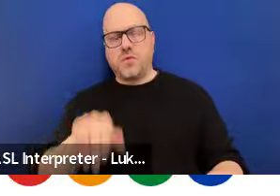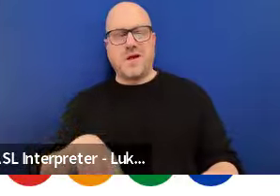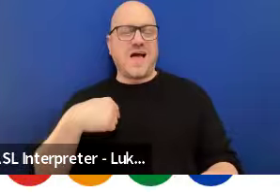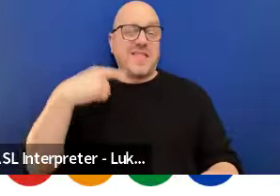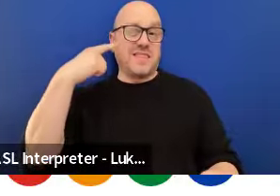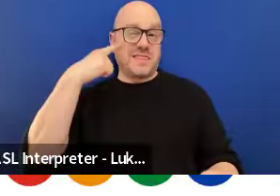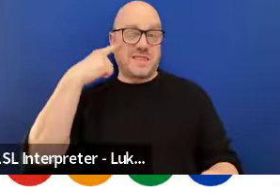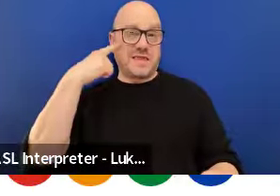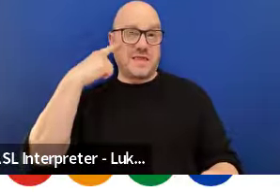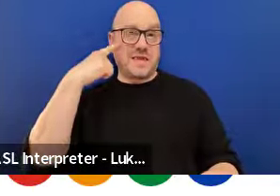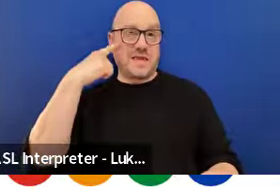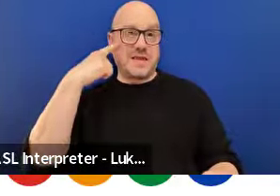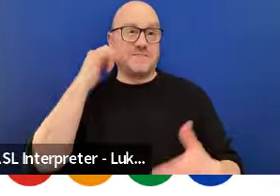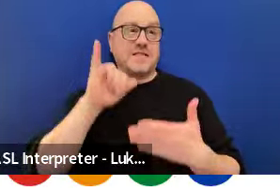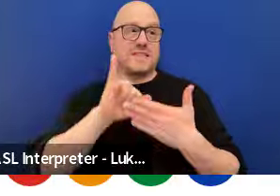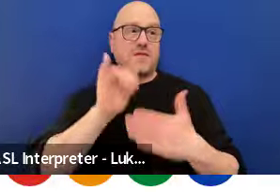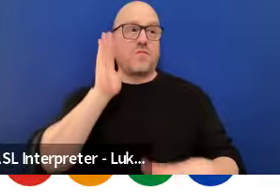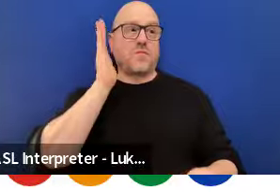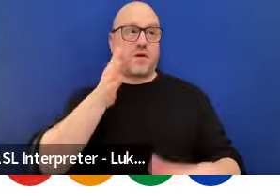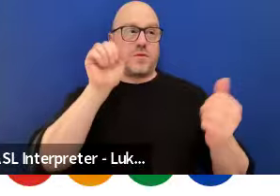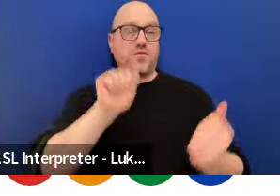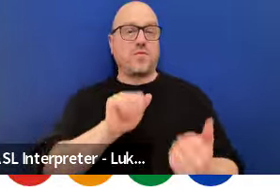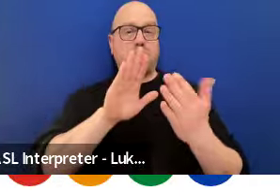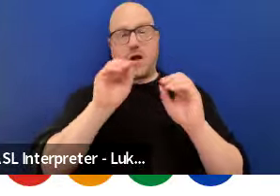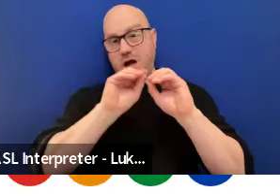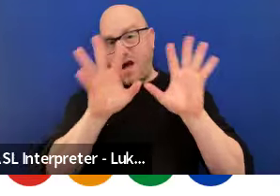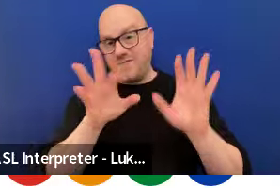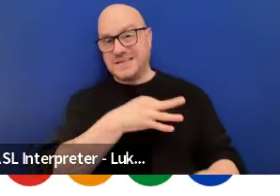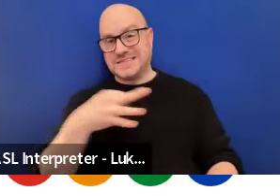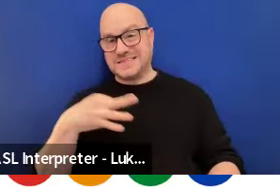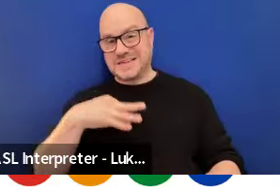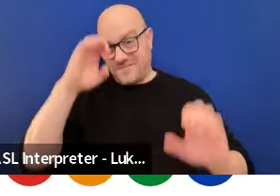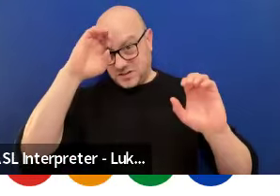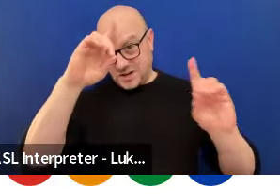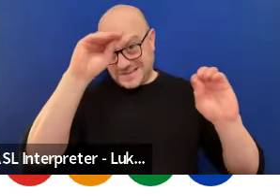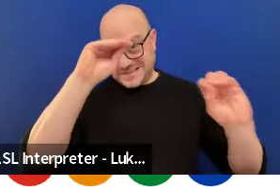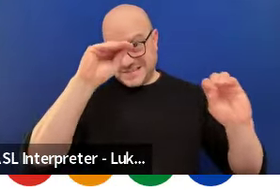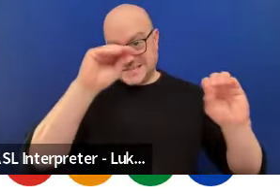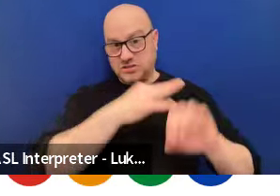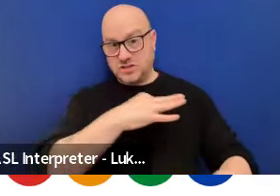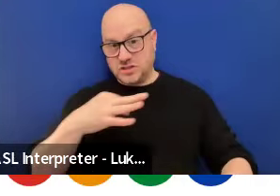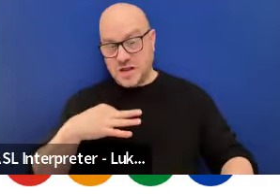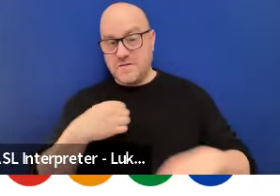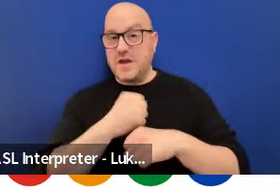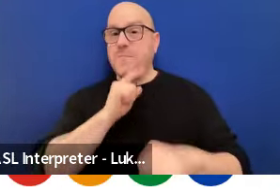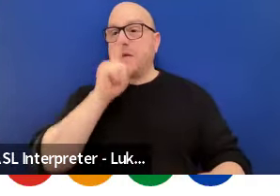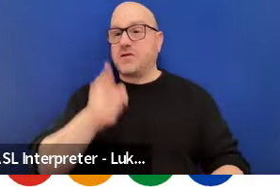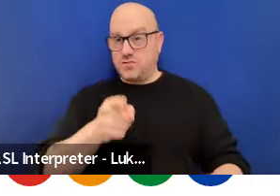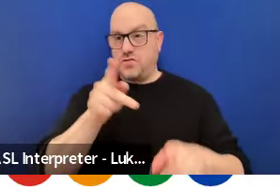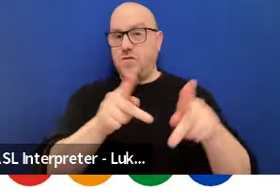I APPRECIATE THAT ANSWER. THANK YOU, LAURA. I THINK IF THAT IS GOING TO BE THE APPROACH, OBVIOUSLY STAFF